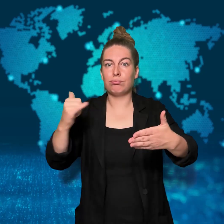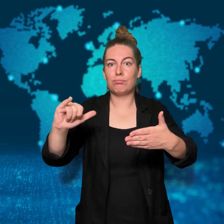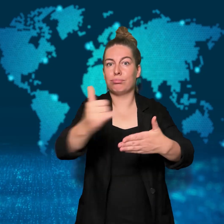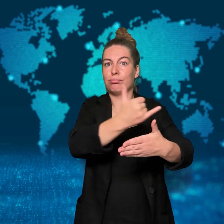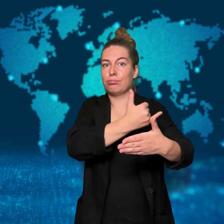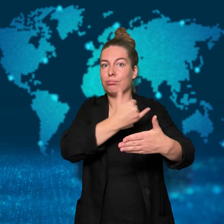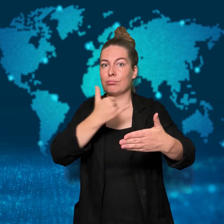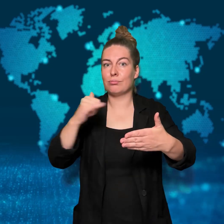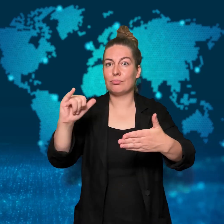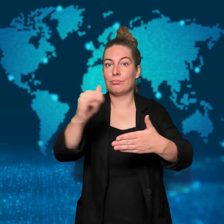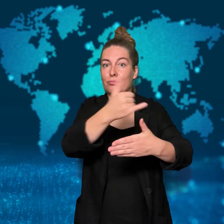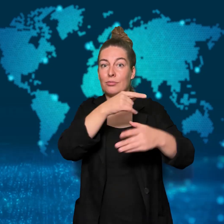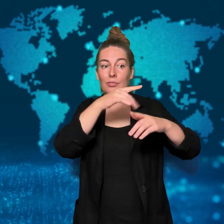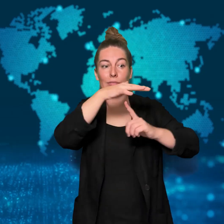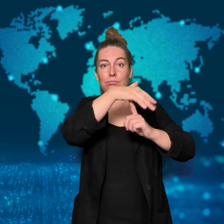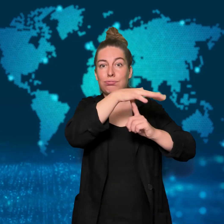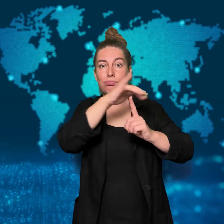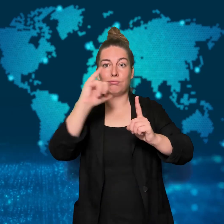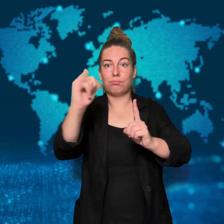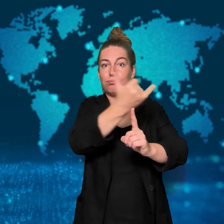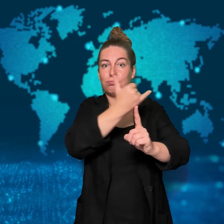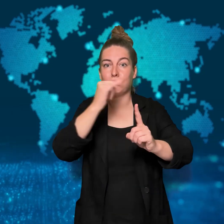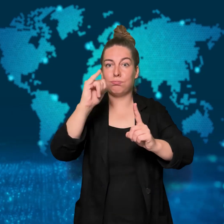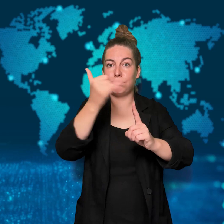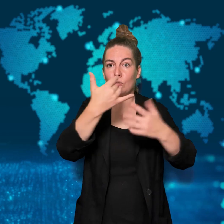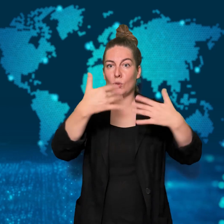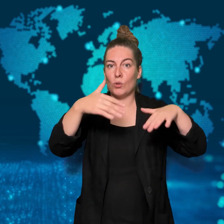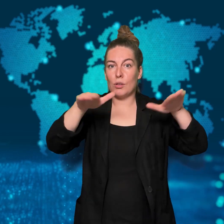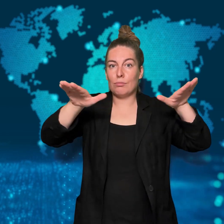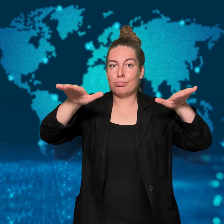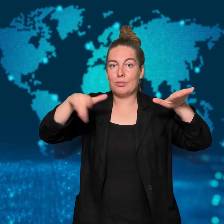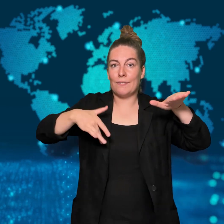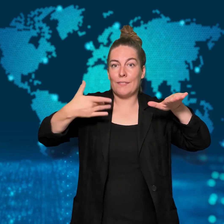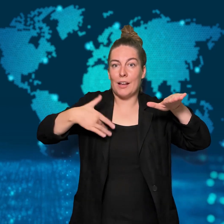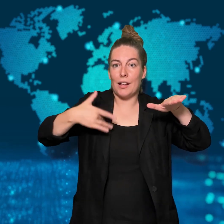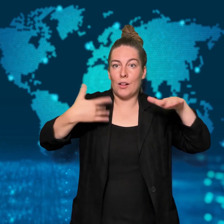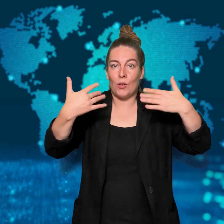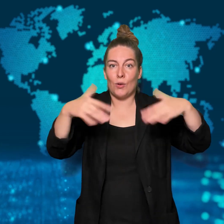His helicopter was searching for a submarine when the incidents occurred.